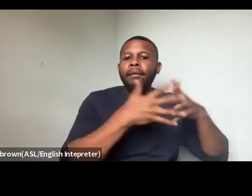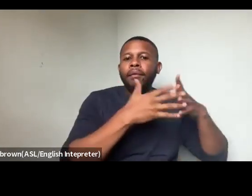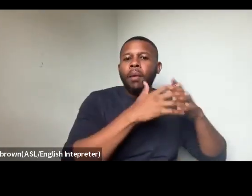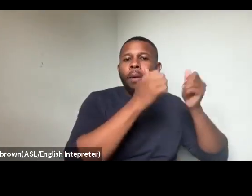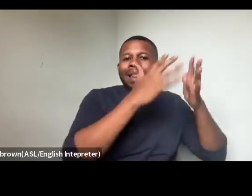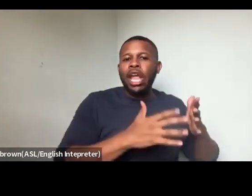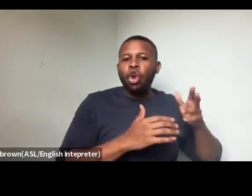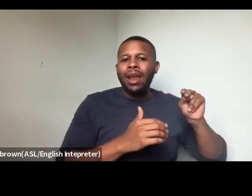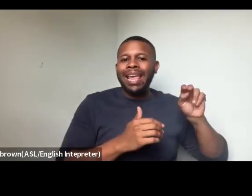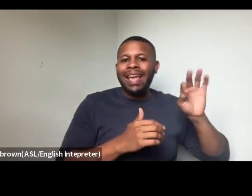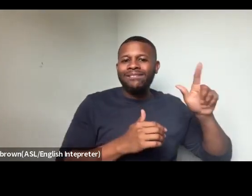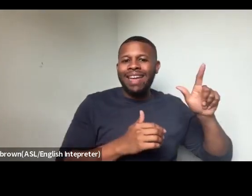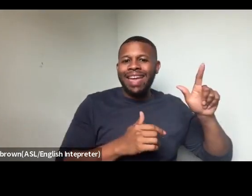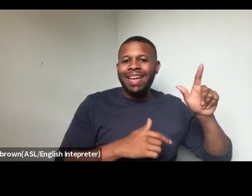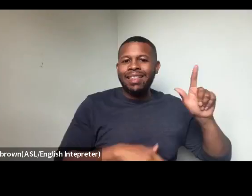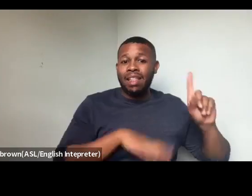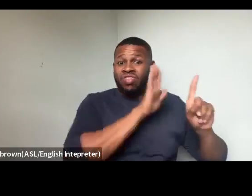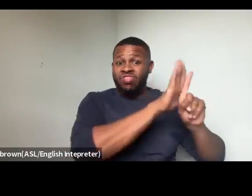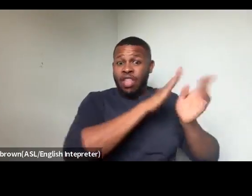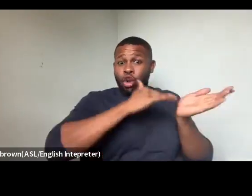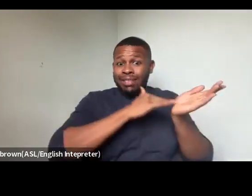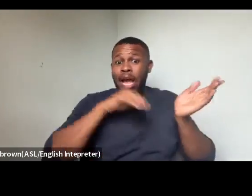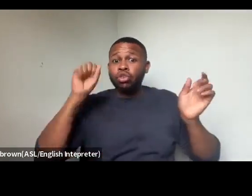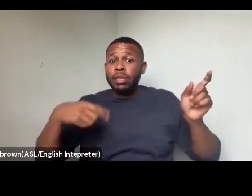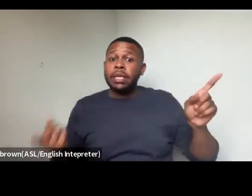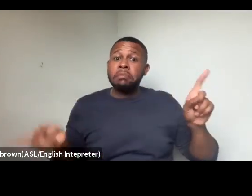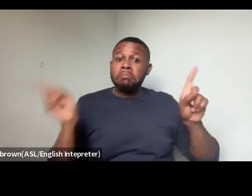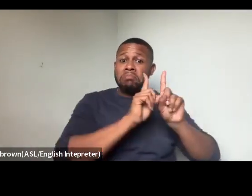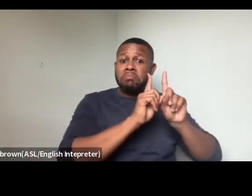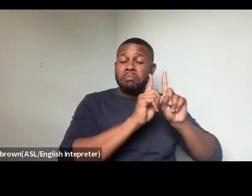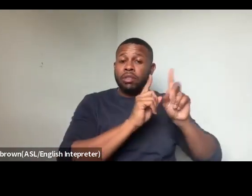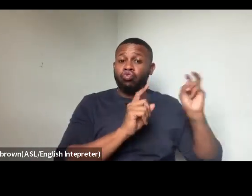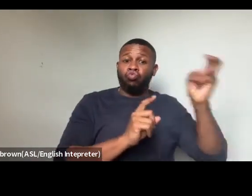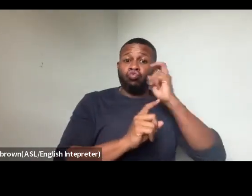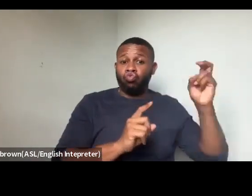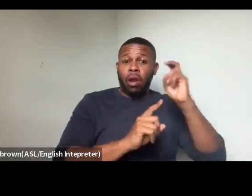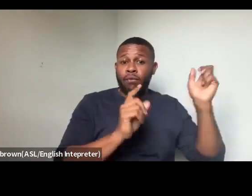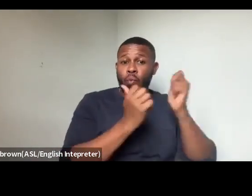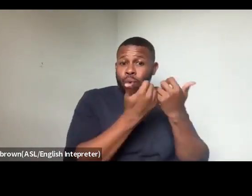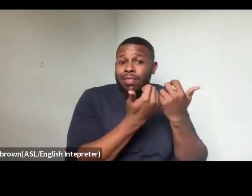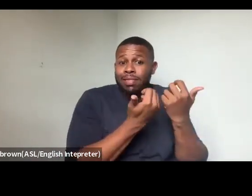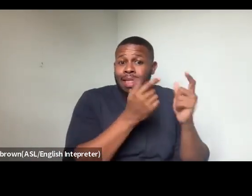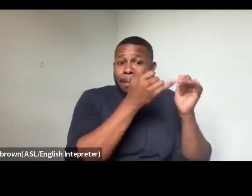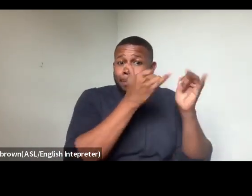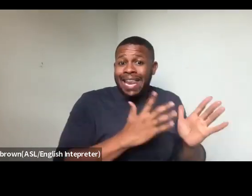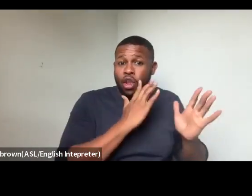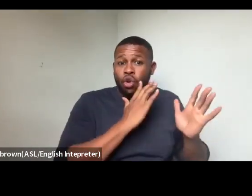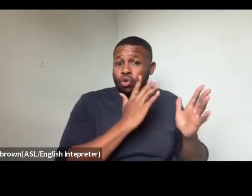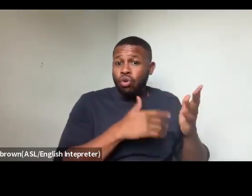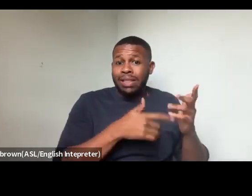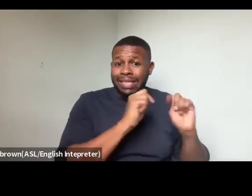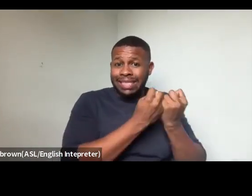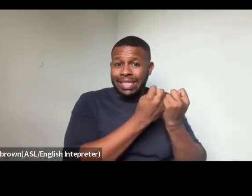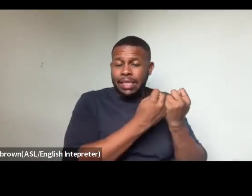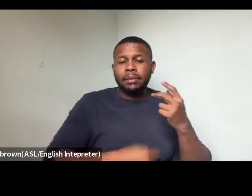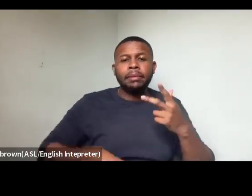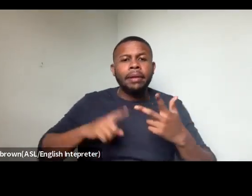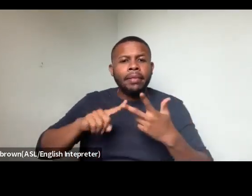The second one is the sports medical clarity act, which says a sports medicine doctor, for